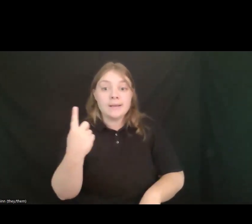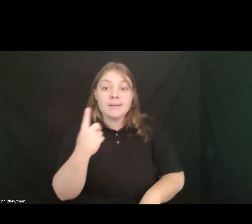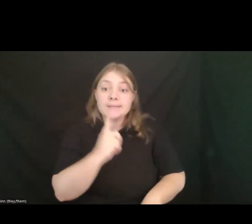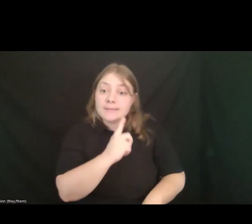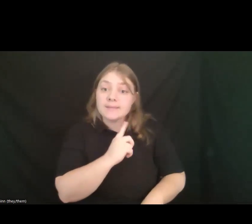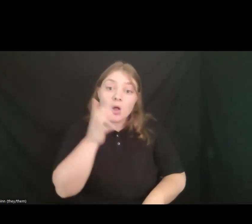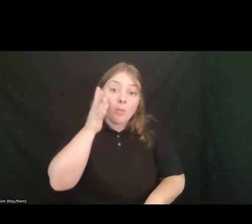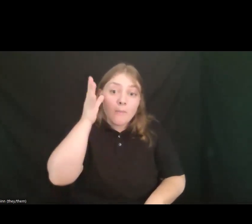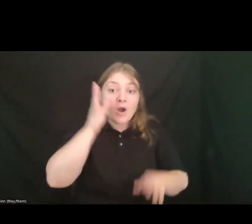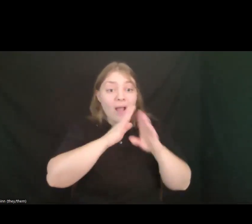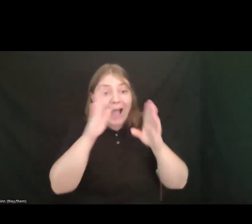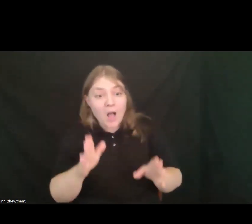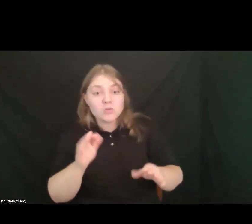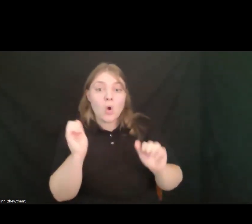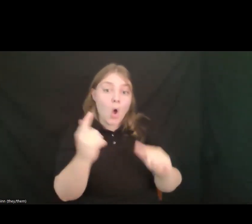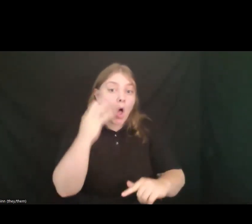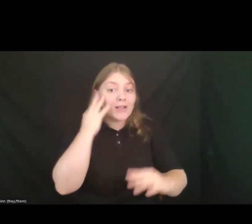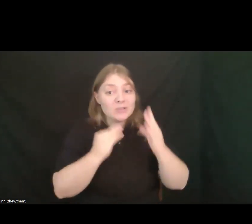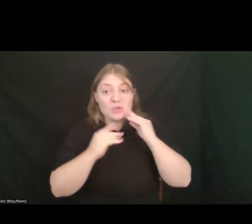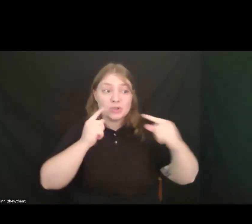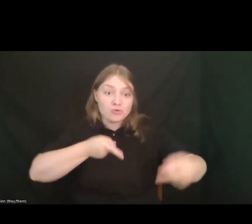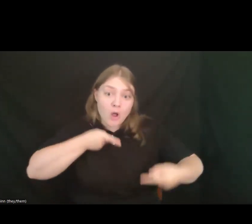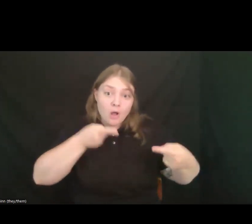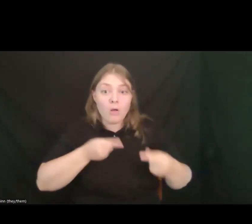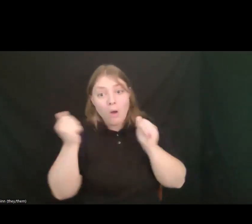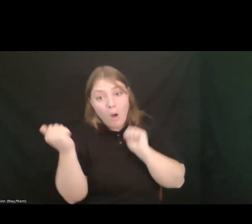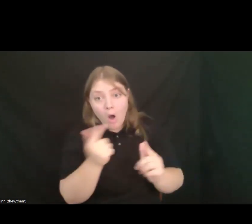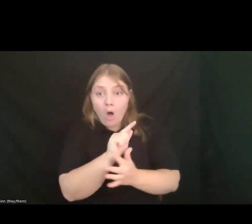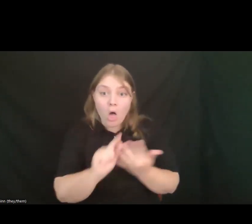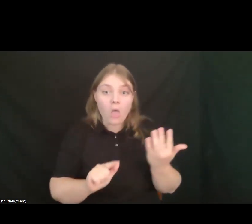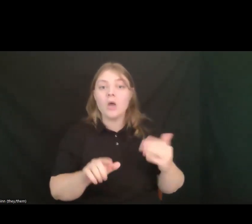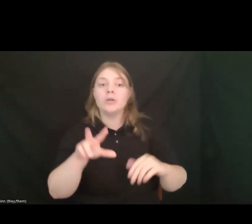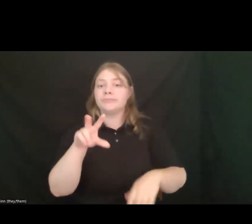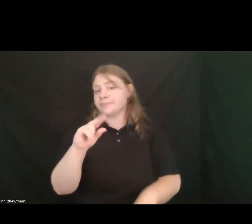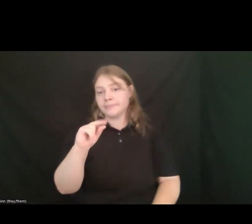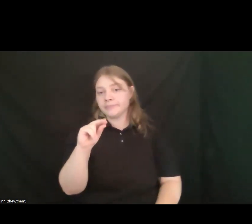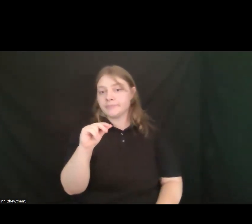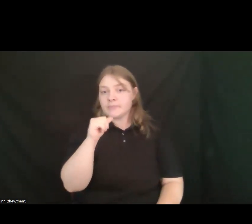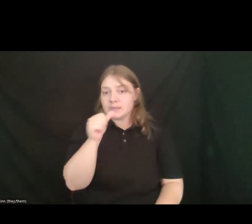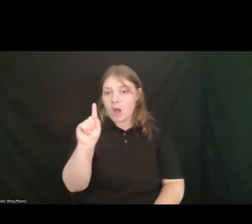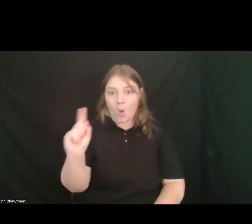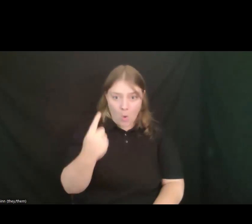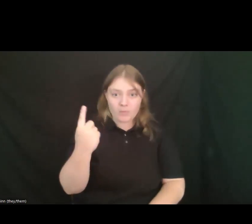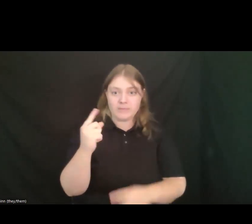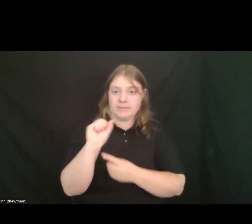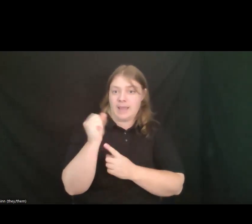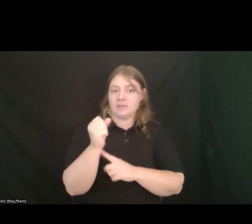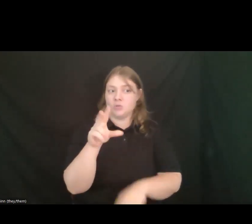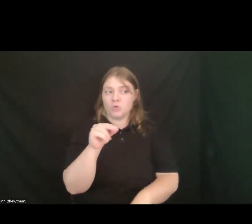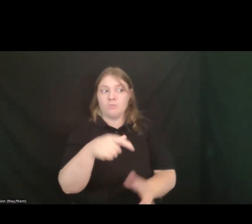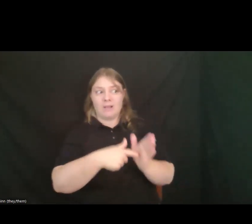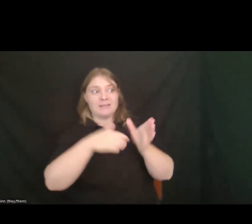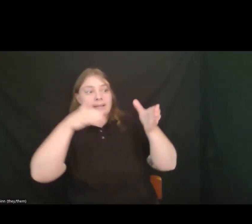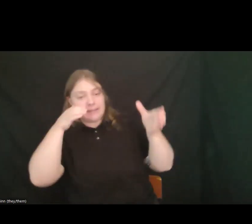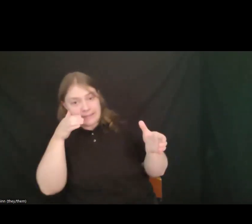came from the struggle that is not the case so you have to be able to listen and then connect